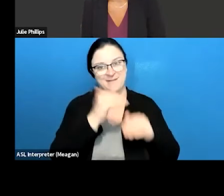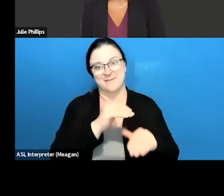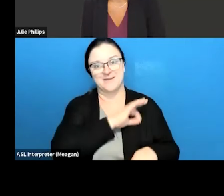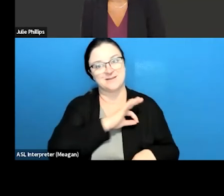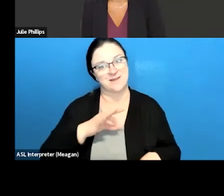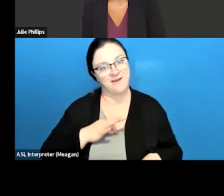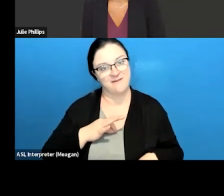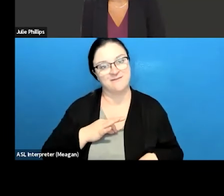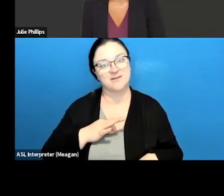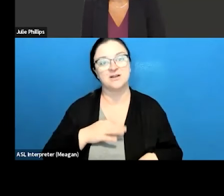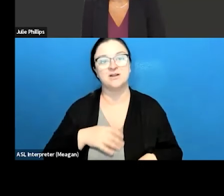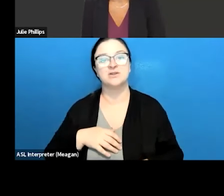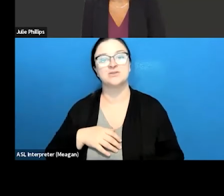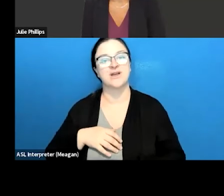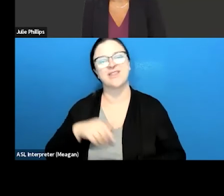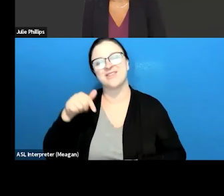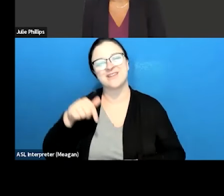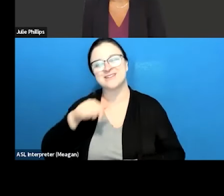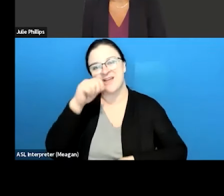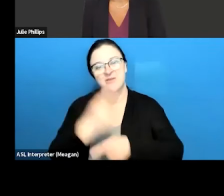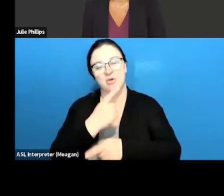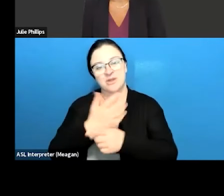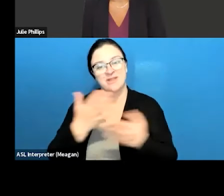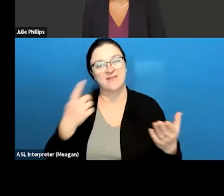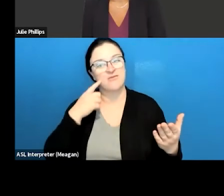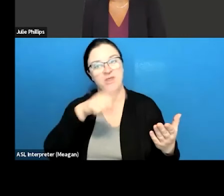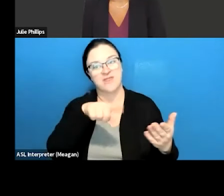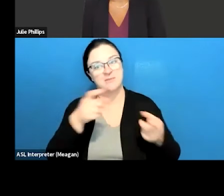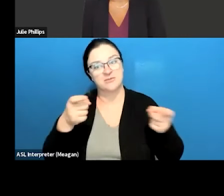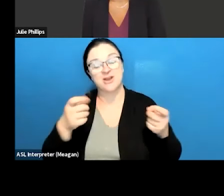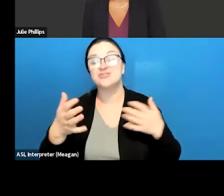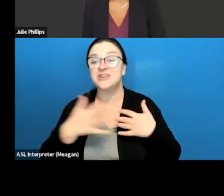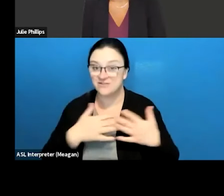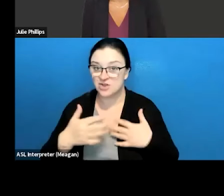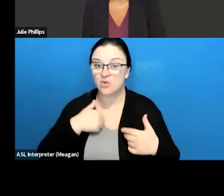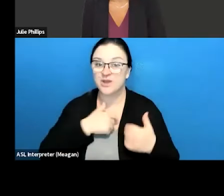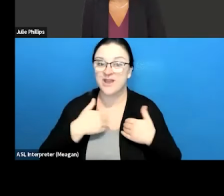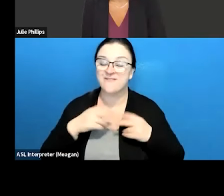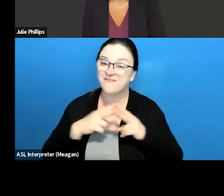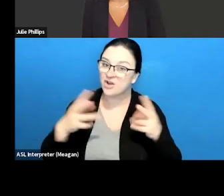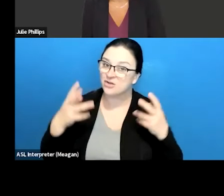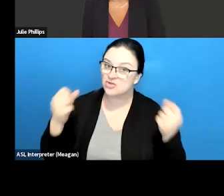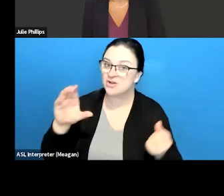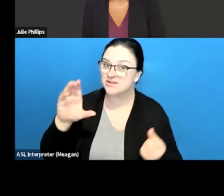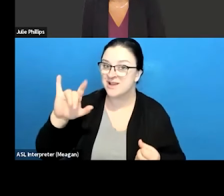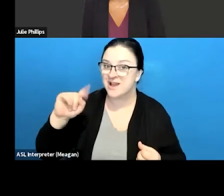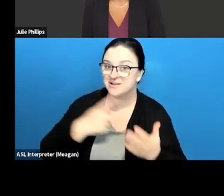And this is not the appropriate thing for them to manage. Even though we have a very strong CIT program, and those guys are amazing,